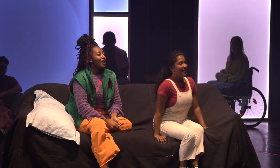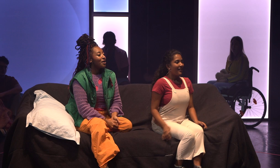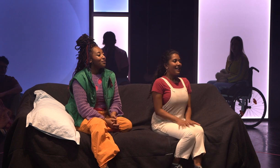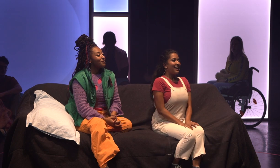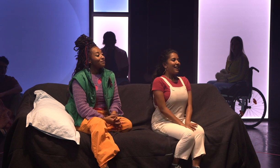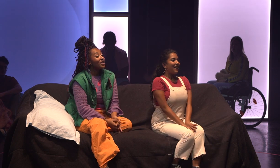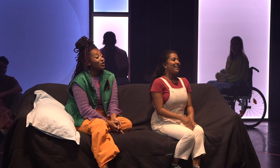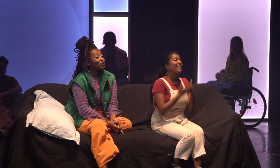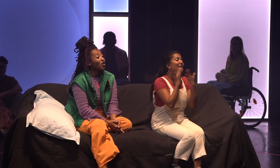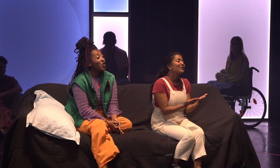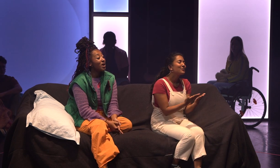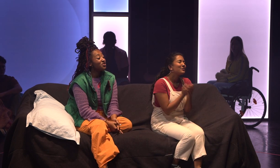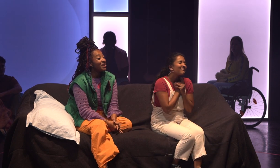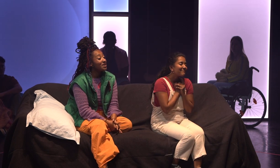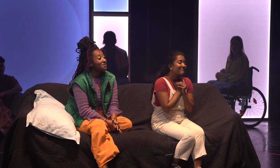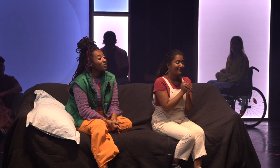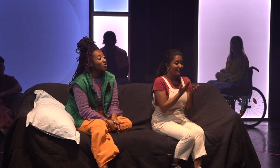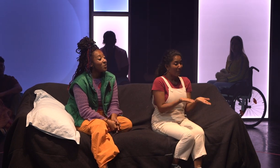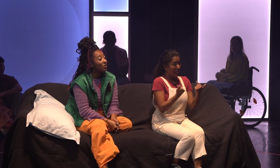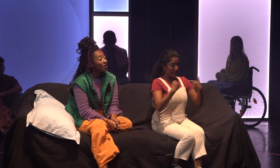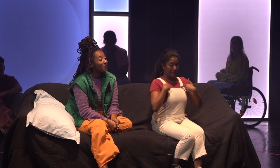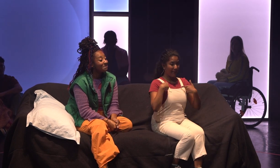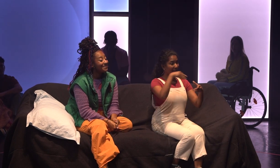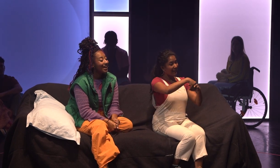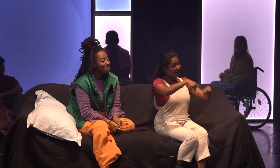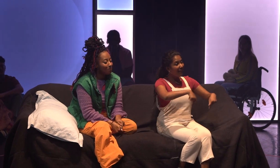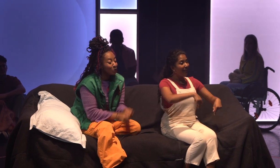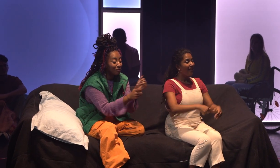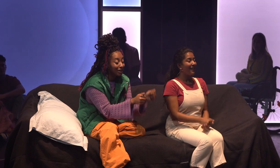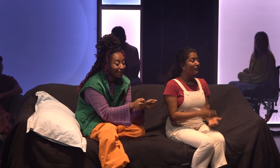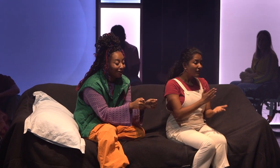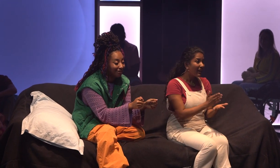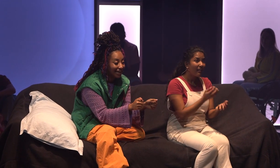say, thank you so much for making me feel so welcome, um... It's been really lovely